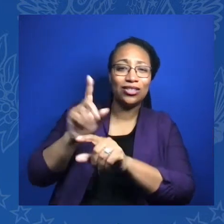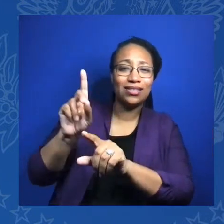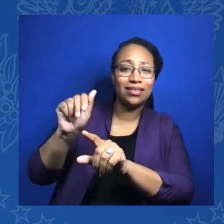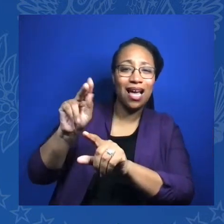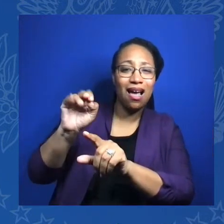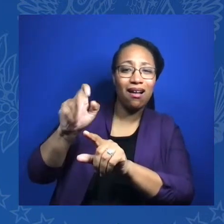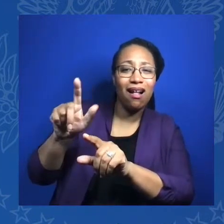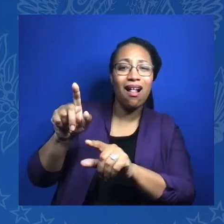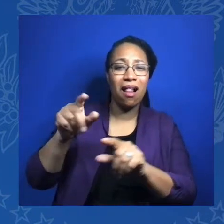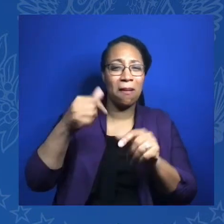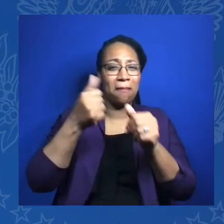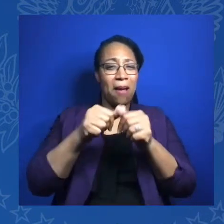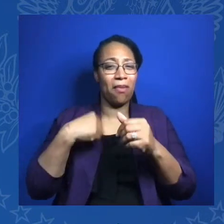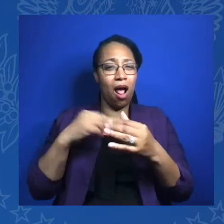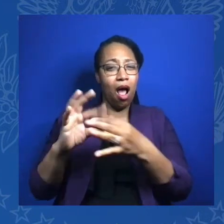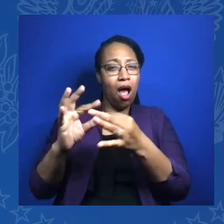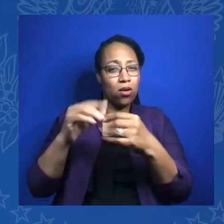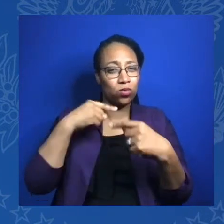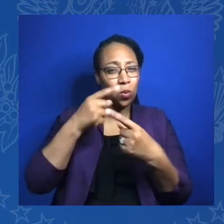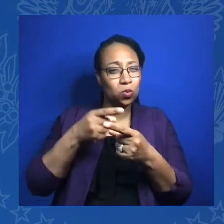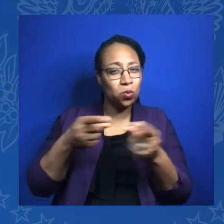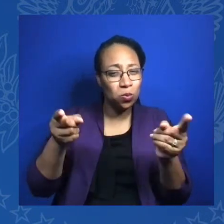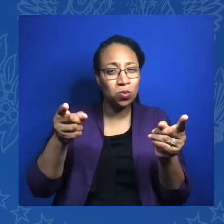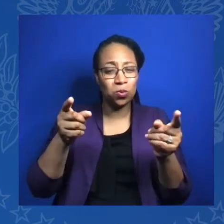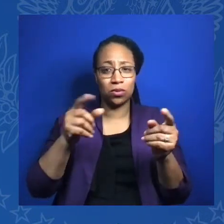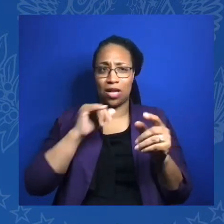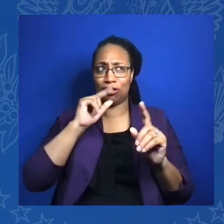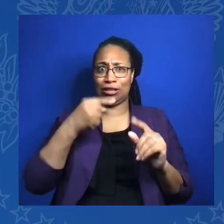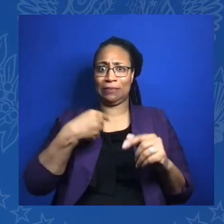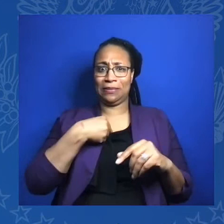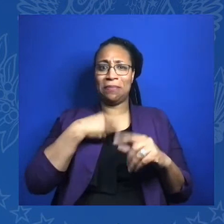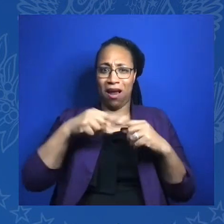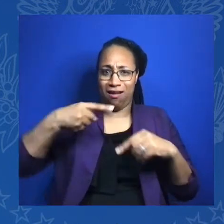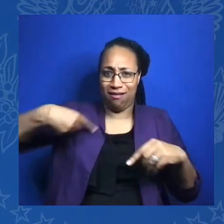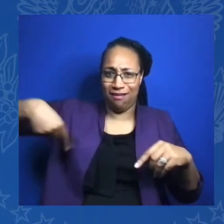Evan went to report in Russia to shed light on the darkness